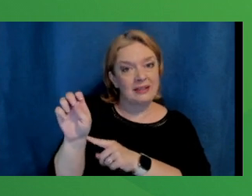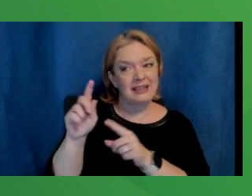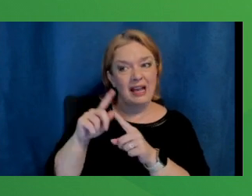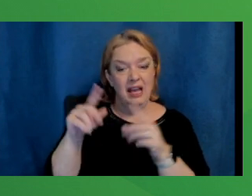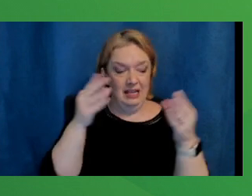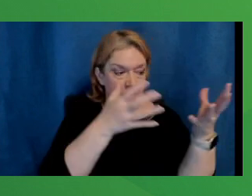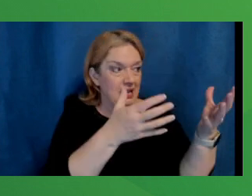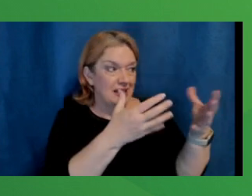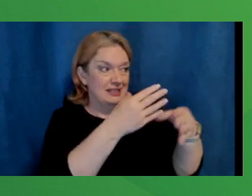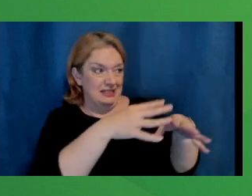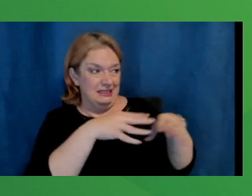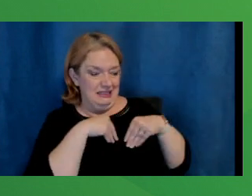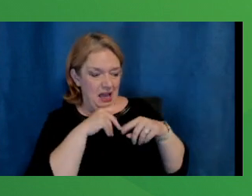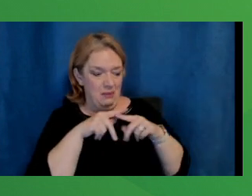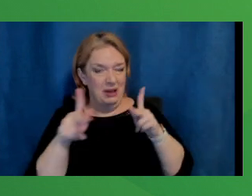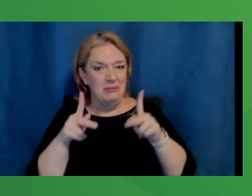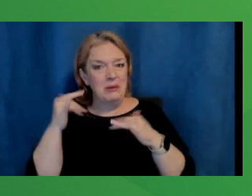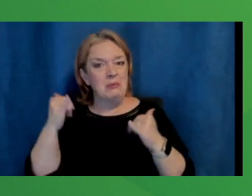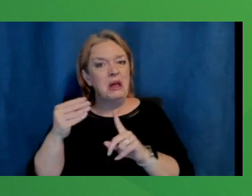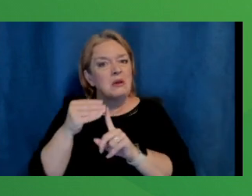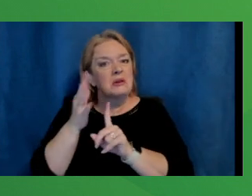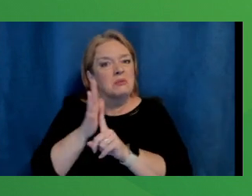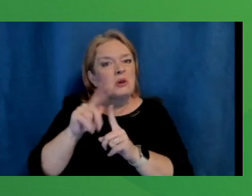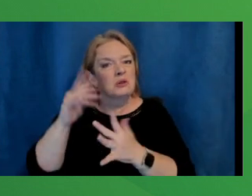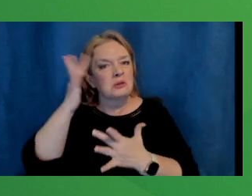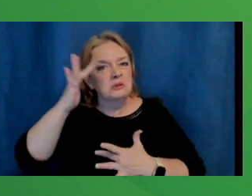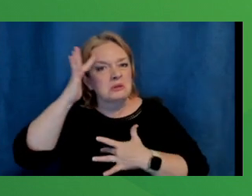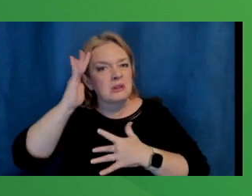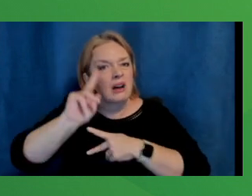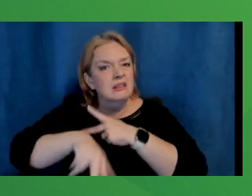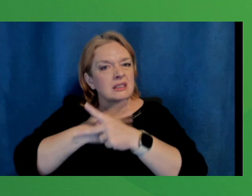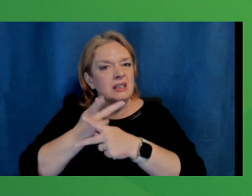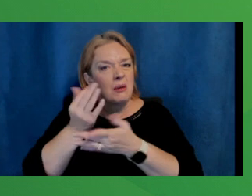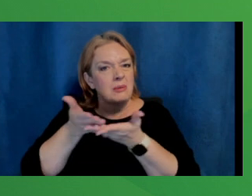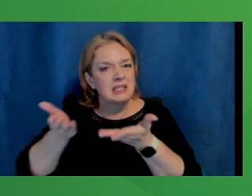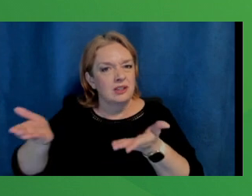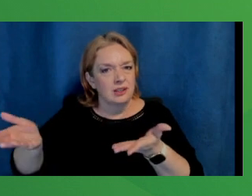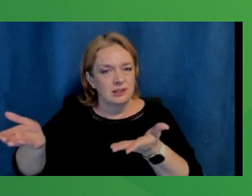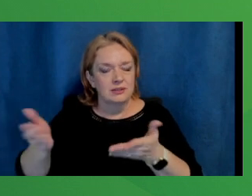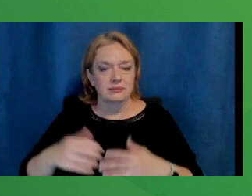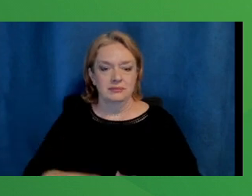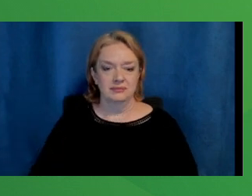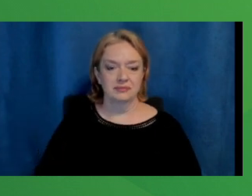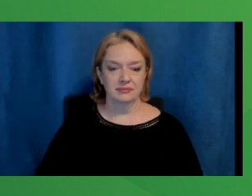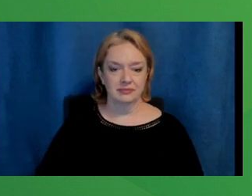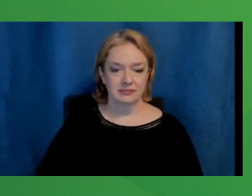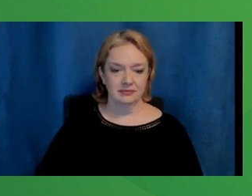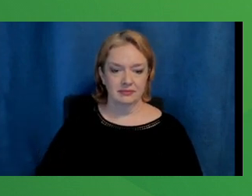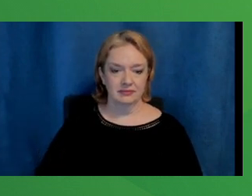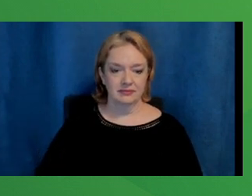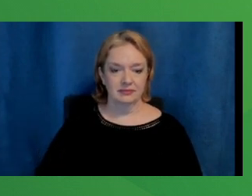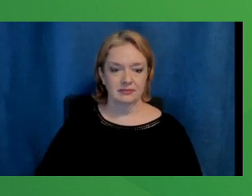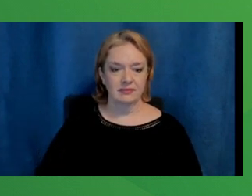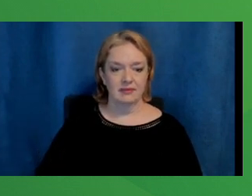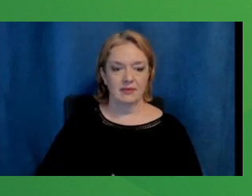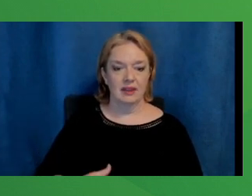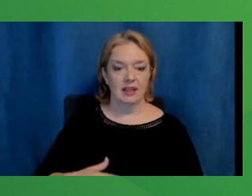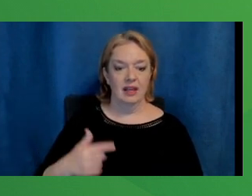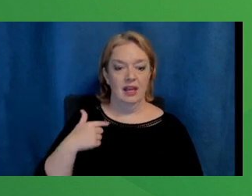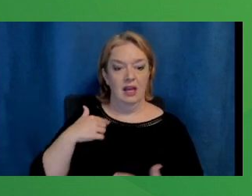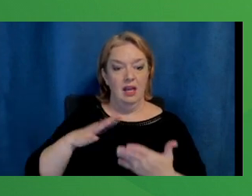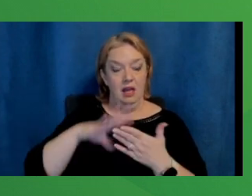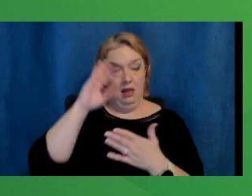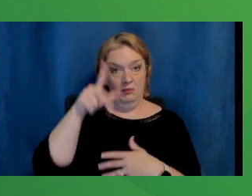So, you can see in the first figure, the first example you see, my student has A, as very unjust,